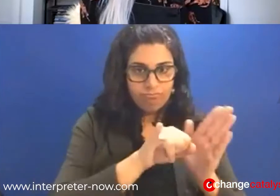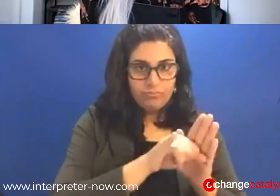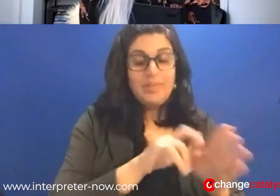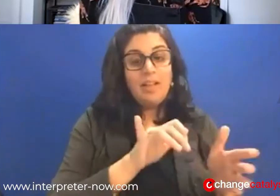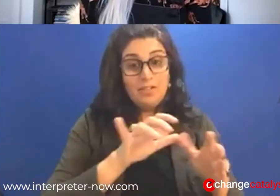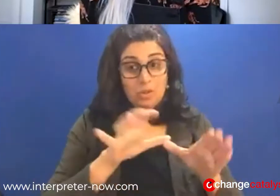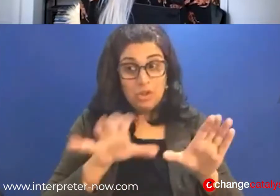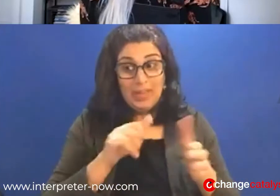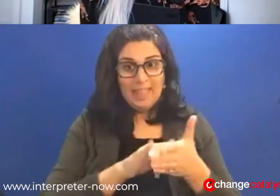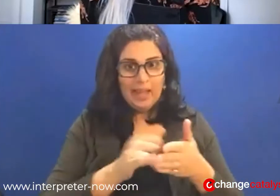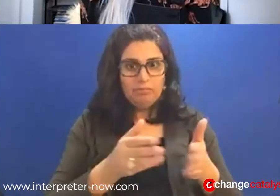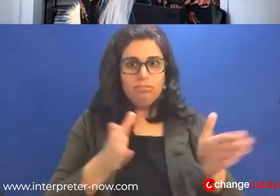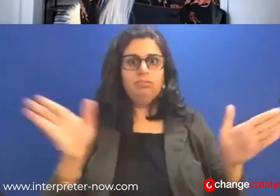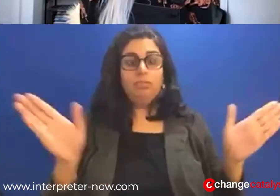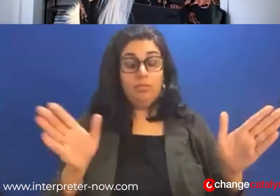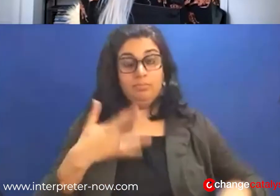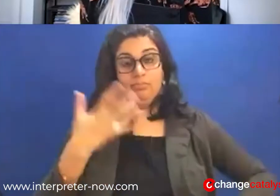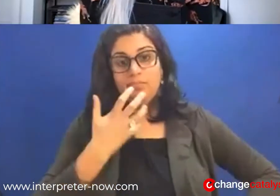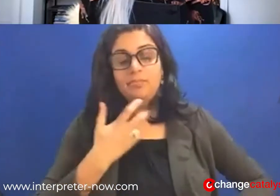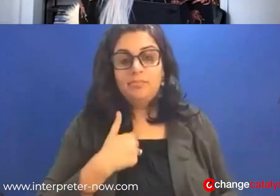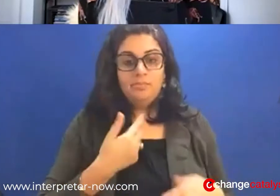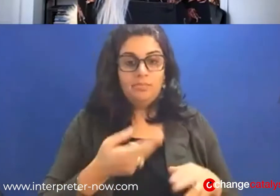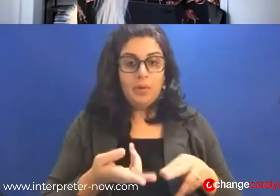And so, when we look at that, they've been going up steadily over time.